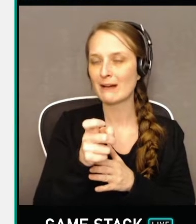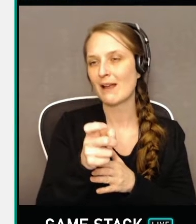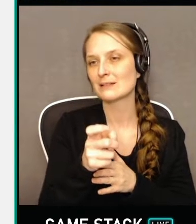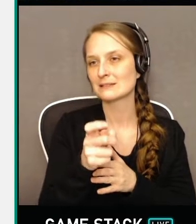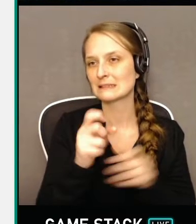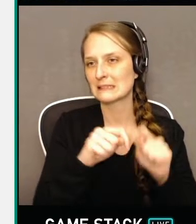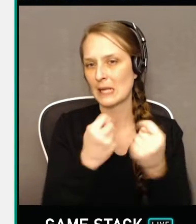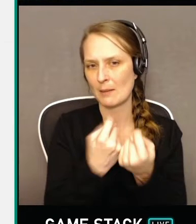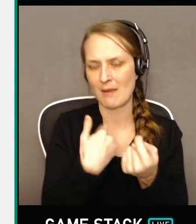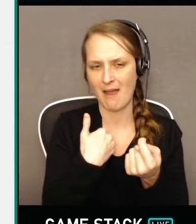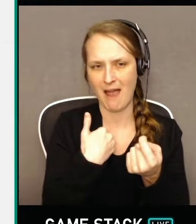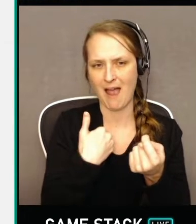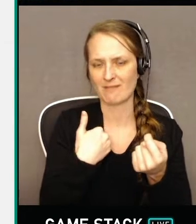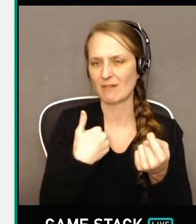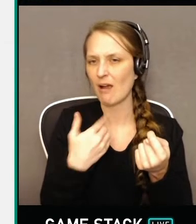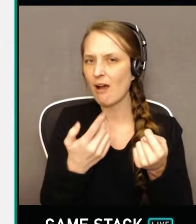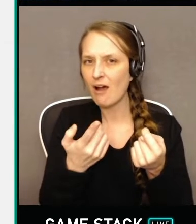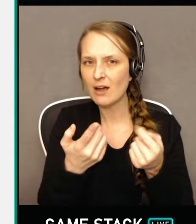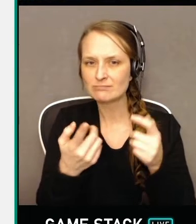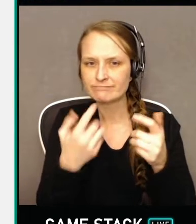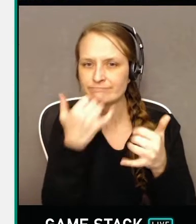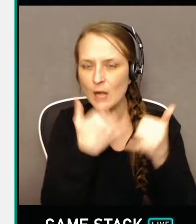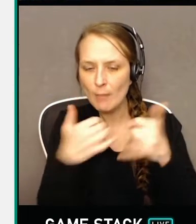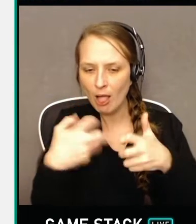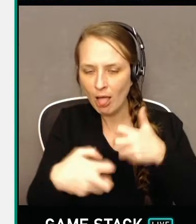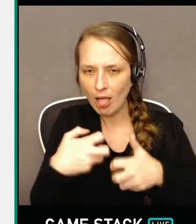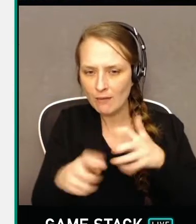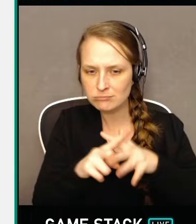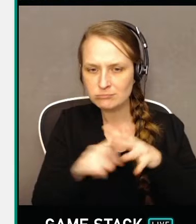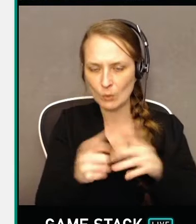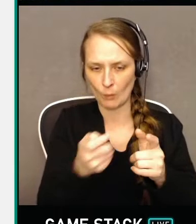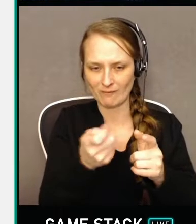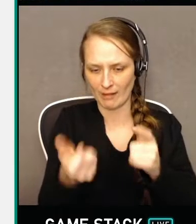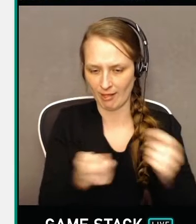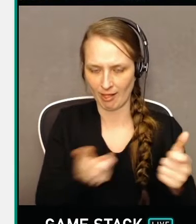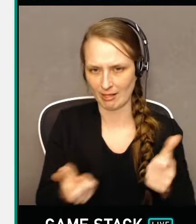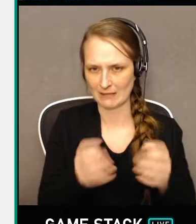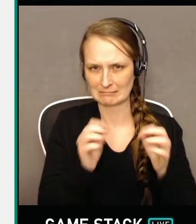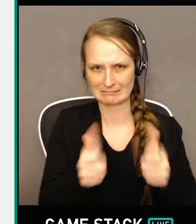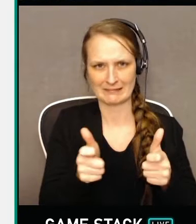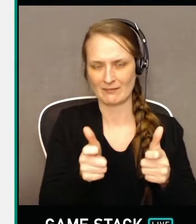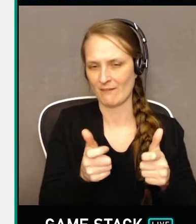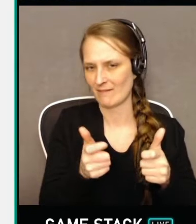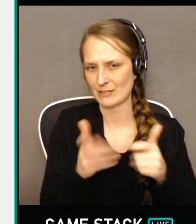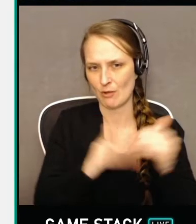tweaks out way faster than ever before. When we fix something, we'll simply issue a new SDK with the fix,